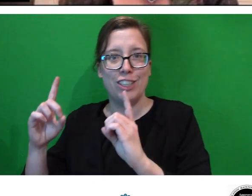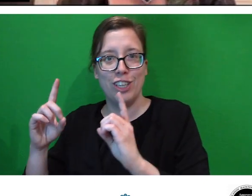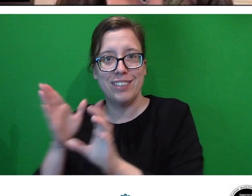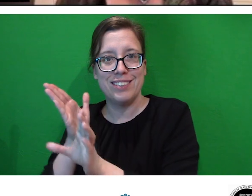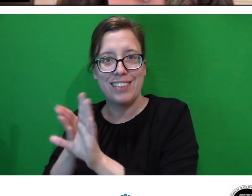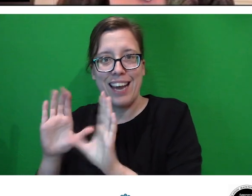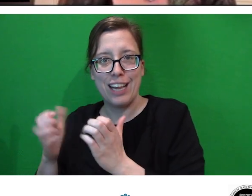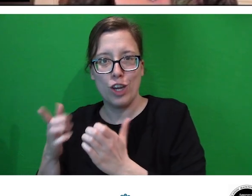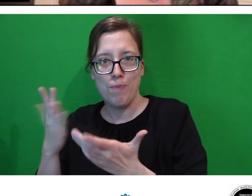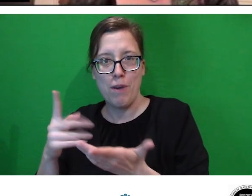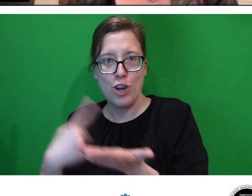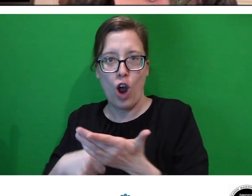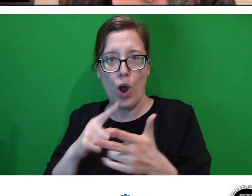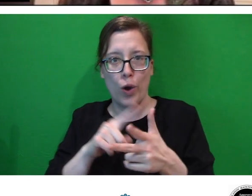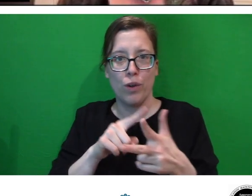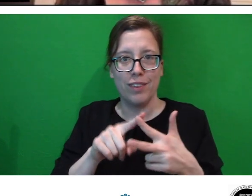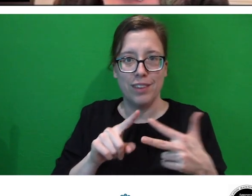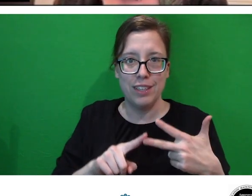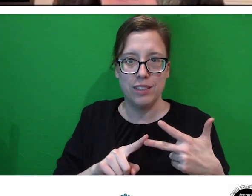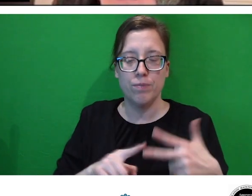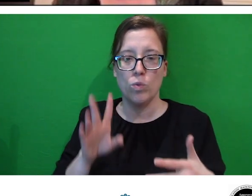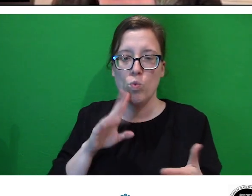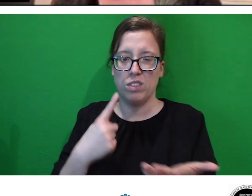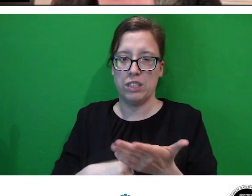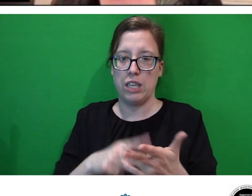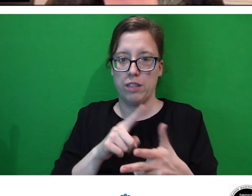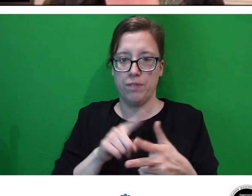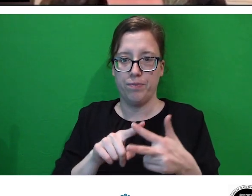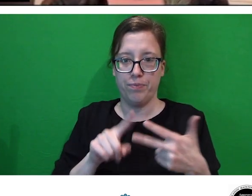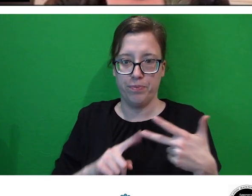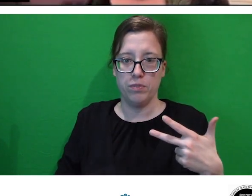secondary learning, incidental learning. If you've ever had an Ed. Psych. class,